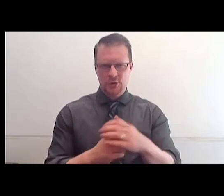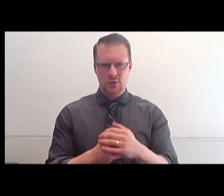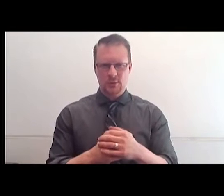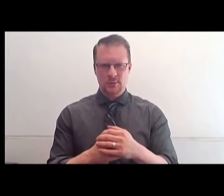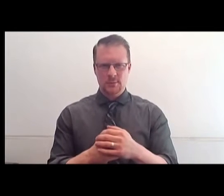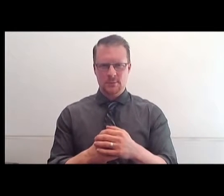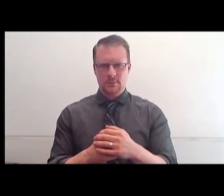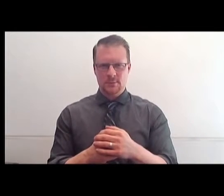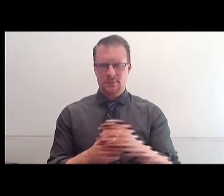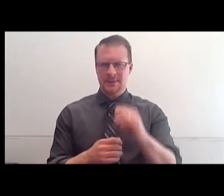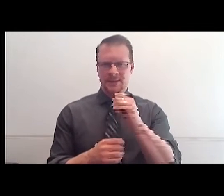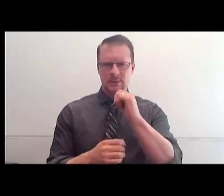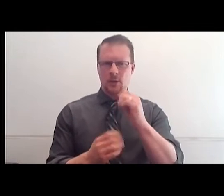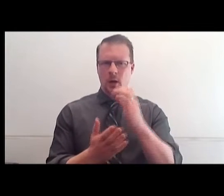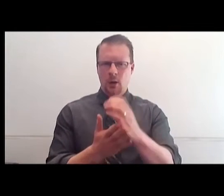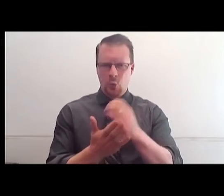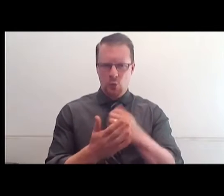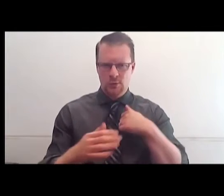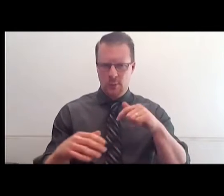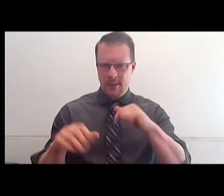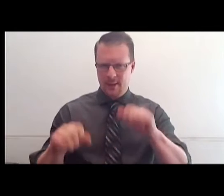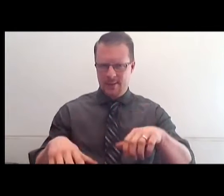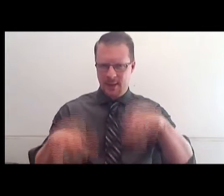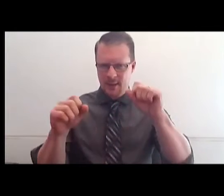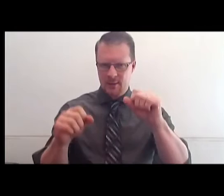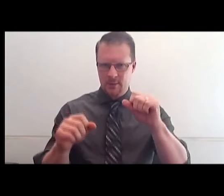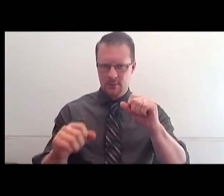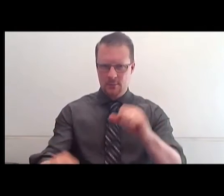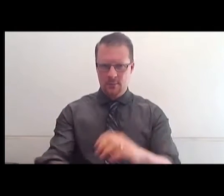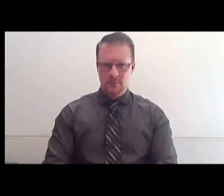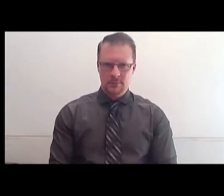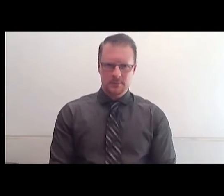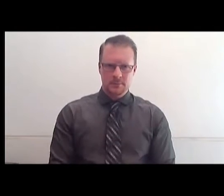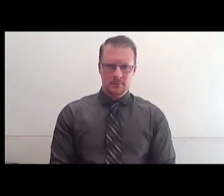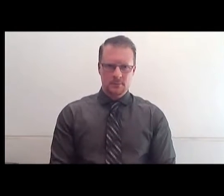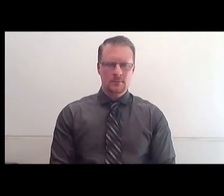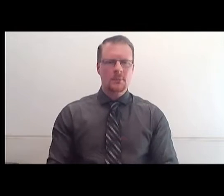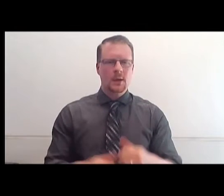Now this is not a one time change. This is not a course that we can take.